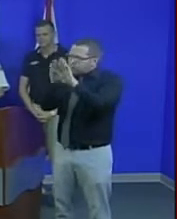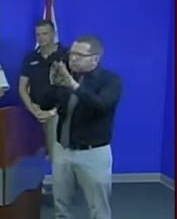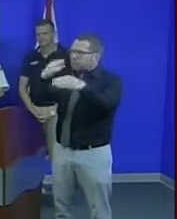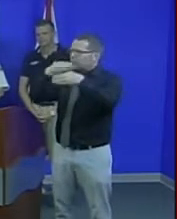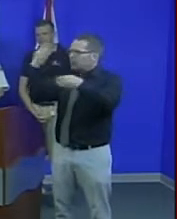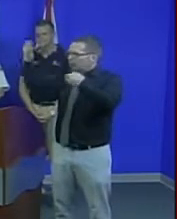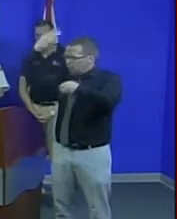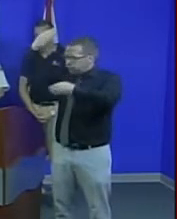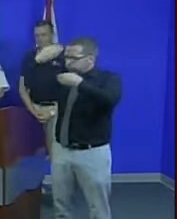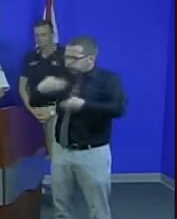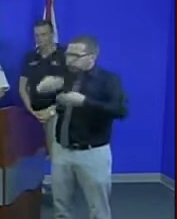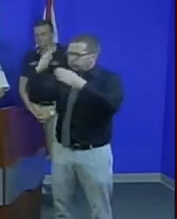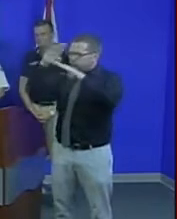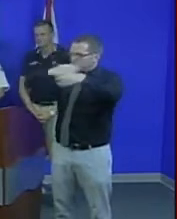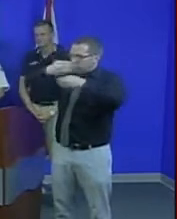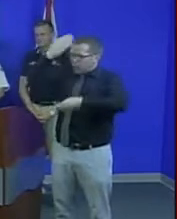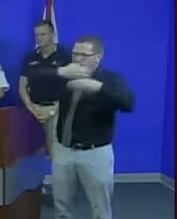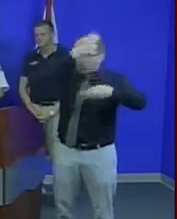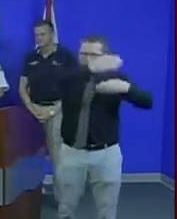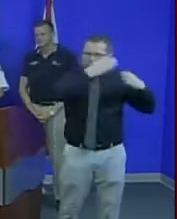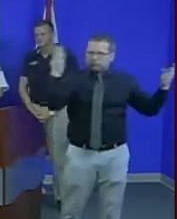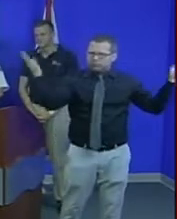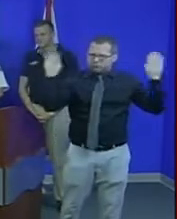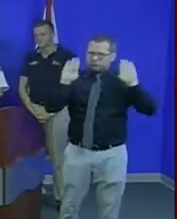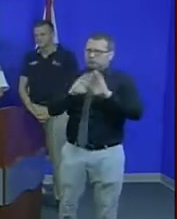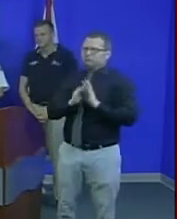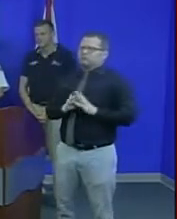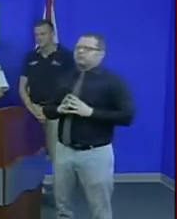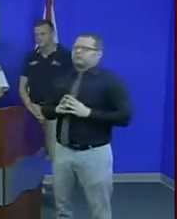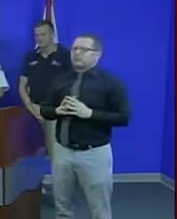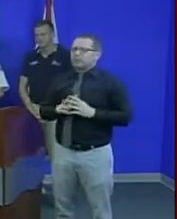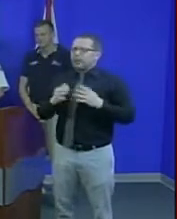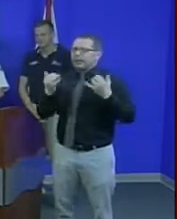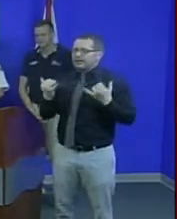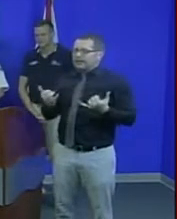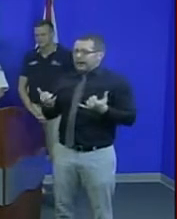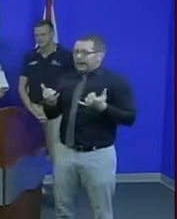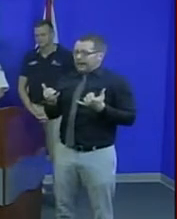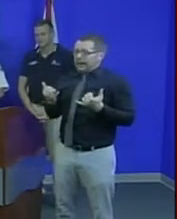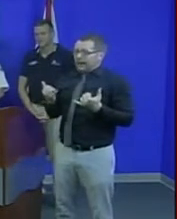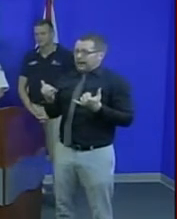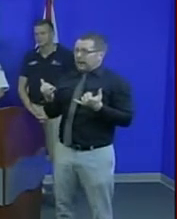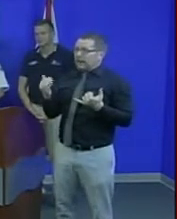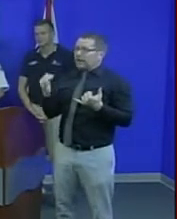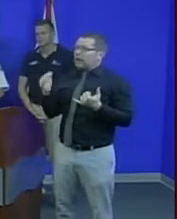STORM. WE'RE AT A STATE AND LOCAL EMERGENCY DECLARATION, WHICH